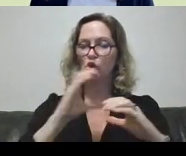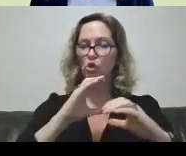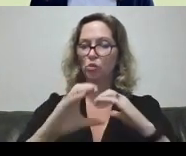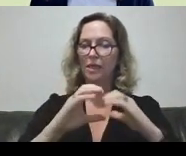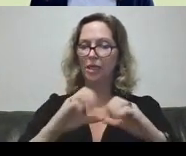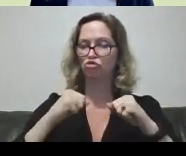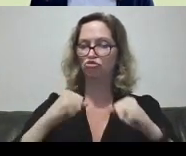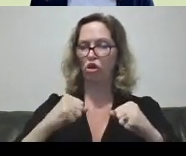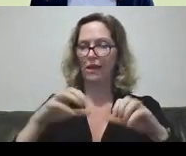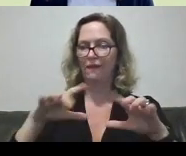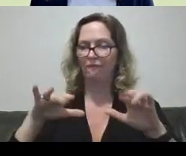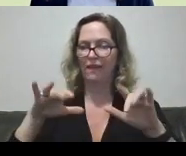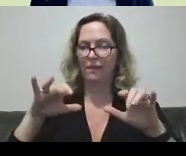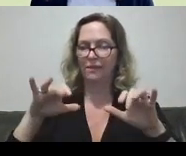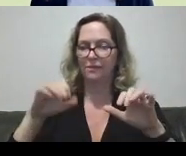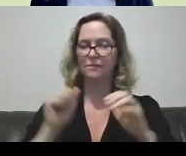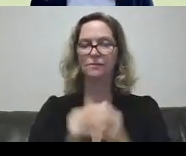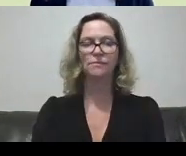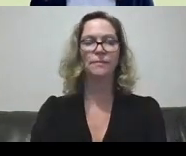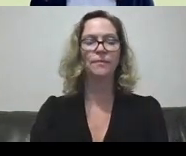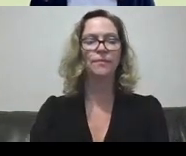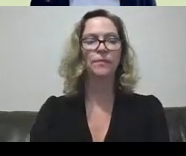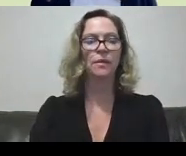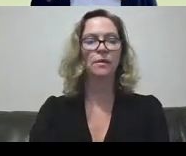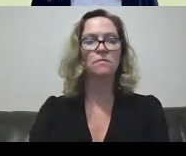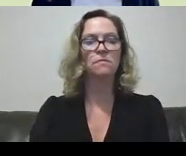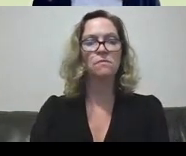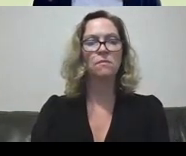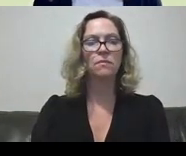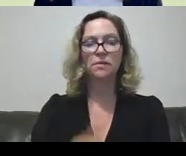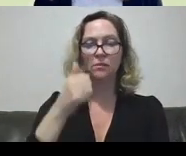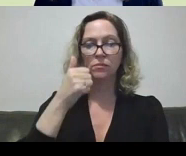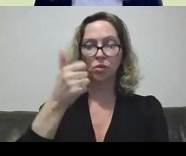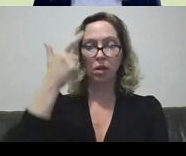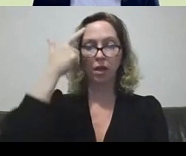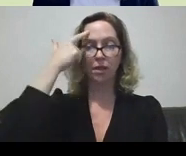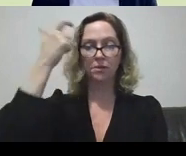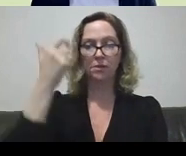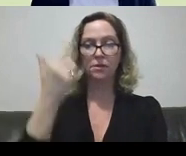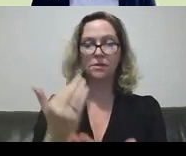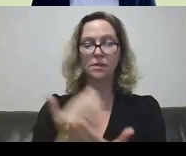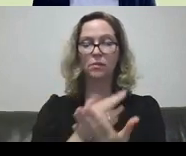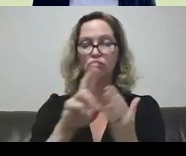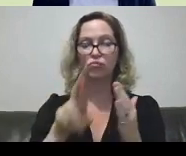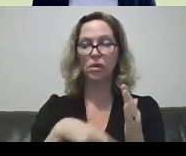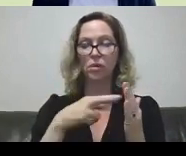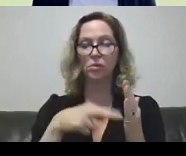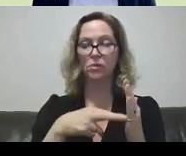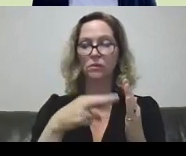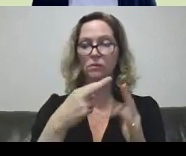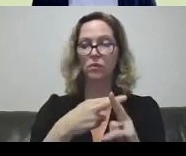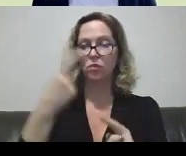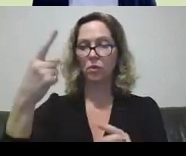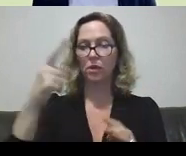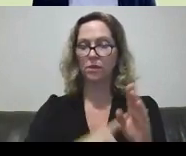go some Hot Tips keep records over the whole year and if any problems or